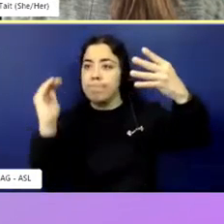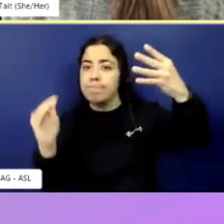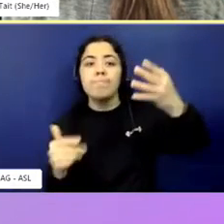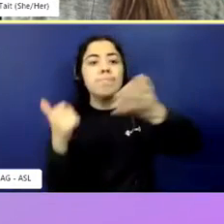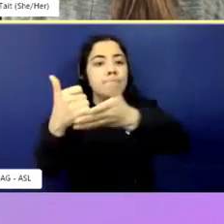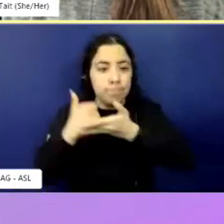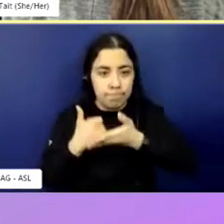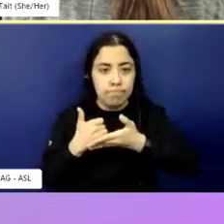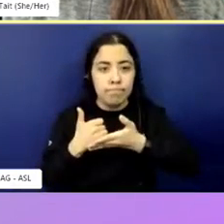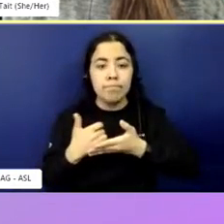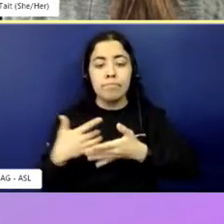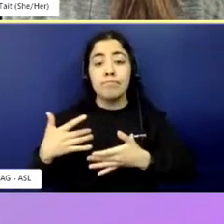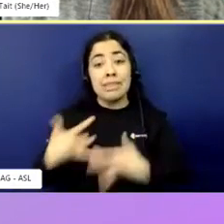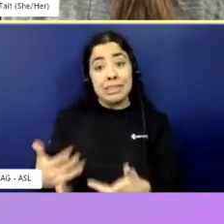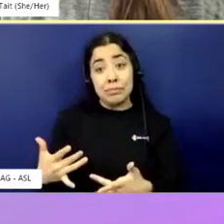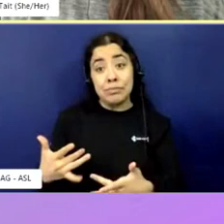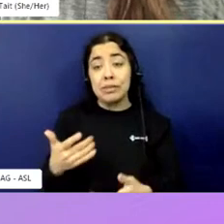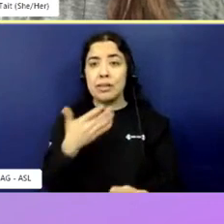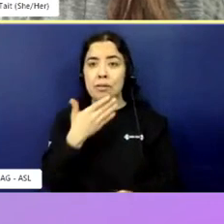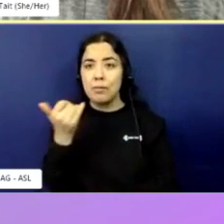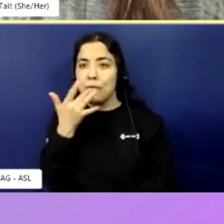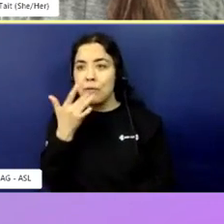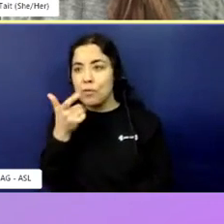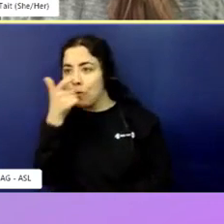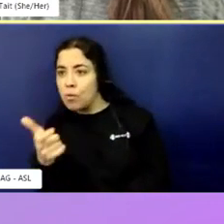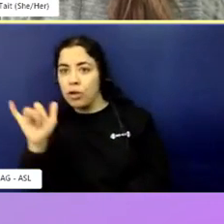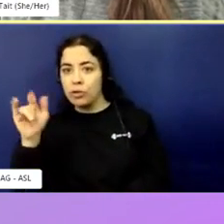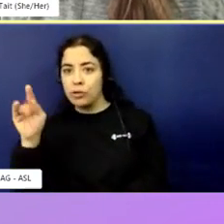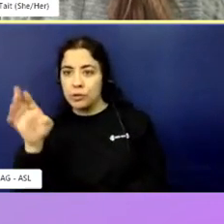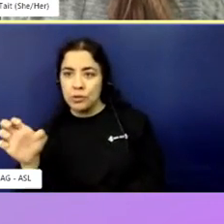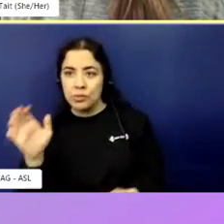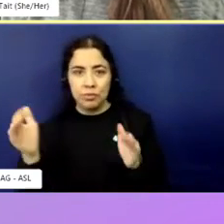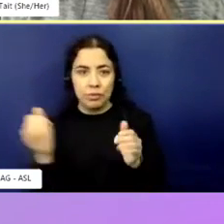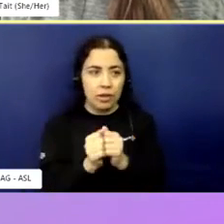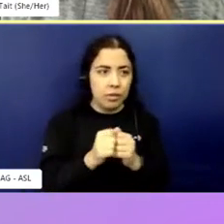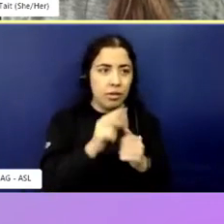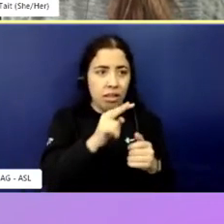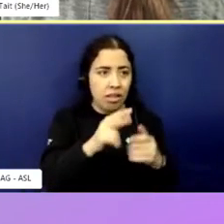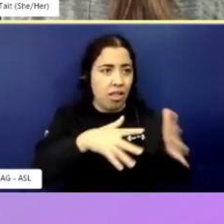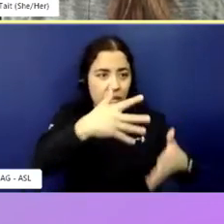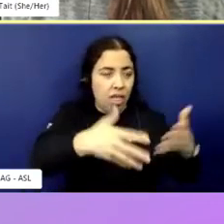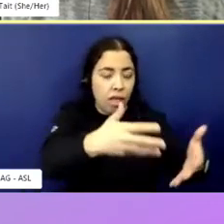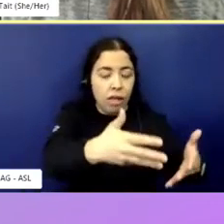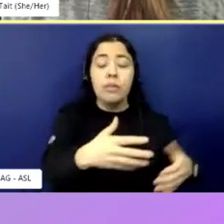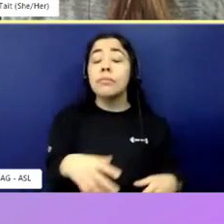in words and quote quote having an easy to follow use step-by-step instruction helps. Often YouTube is easier